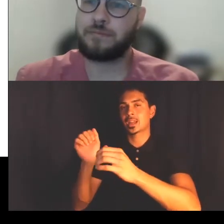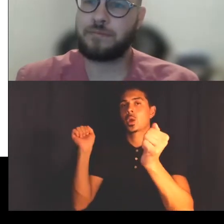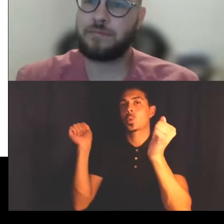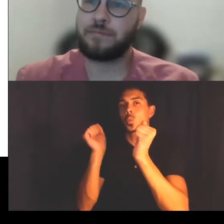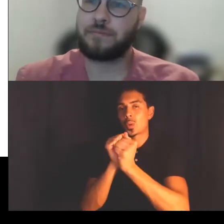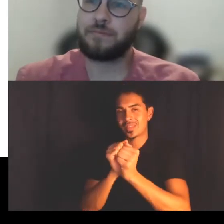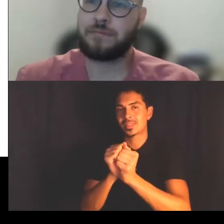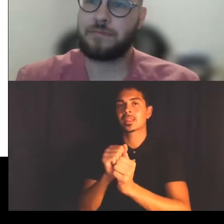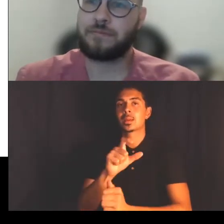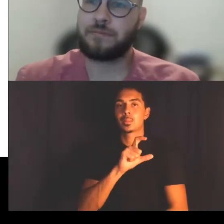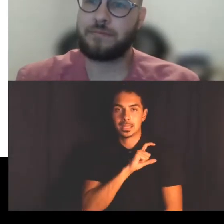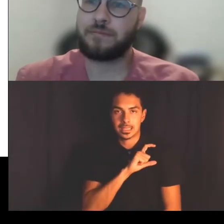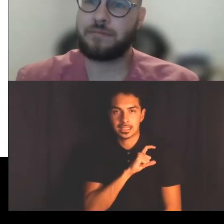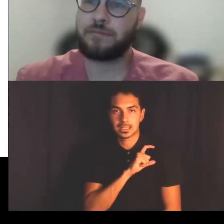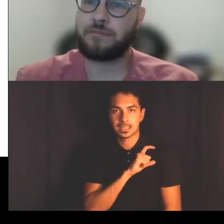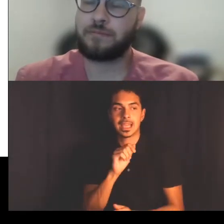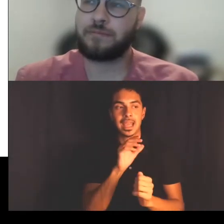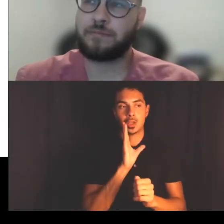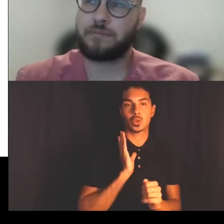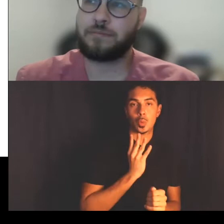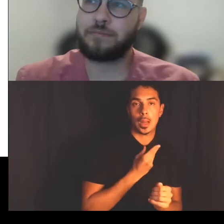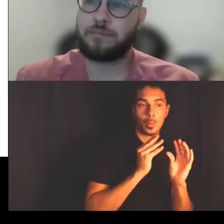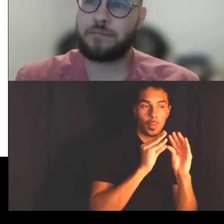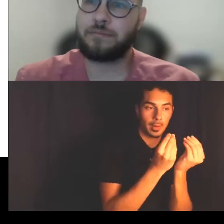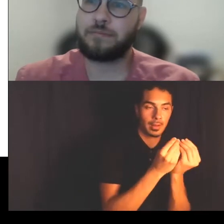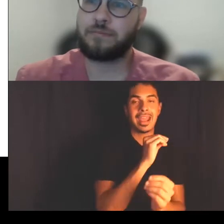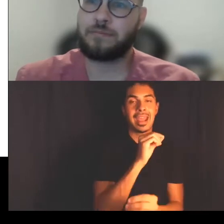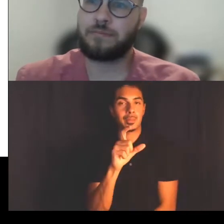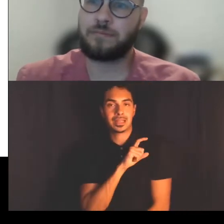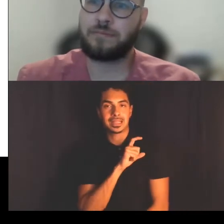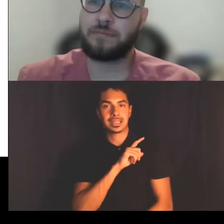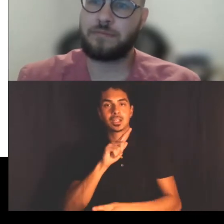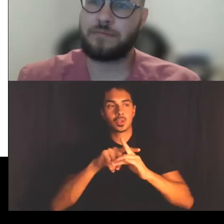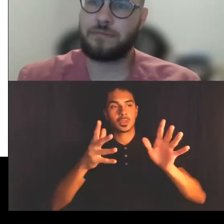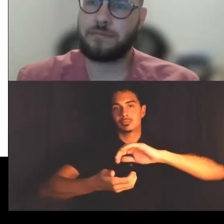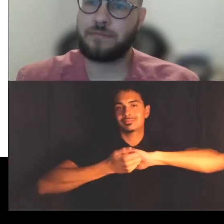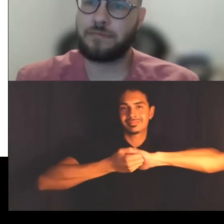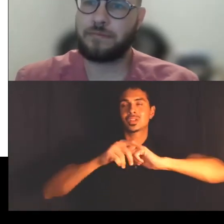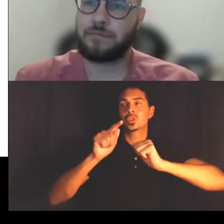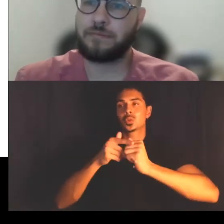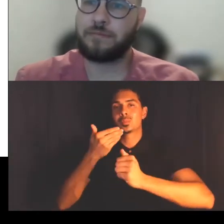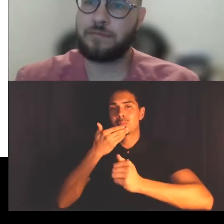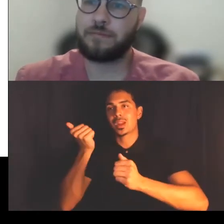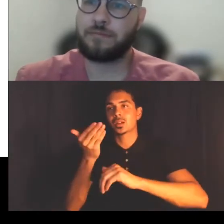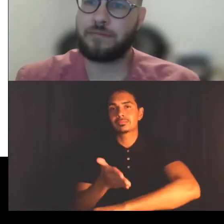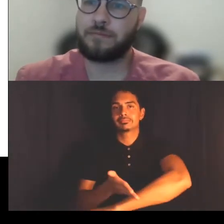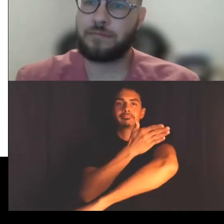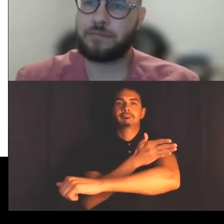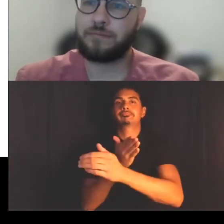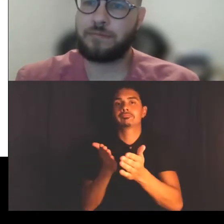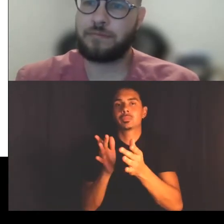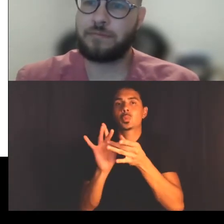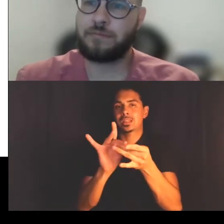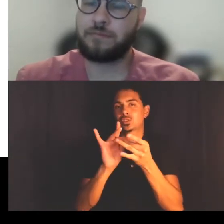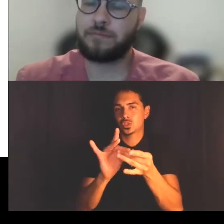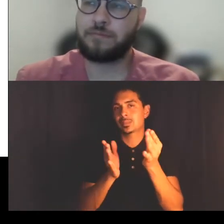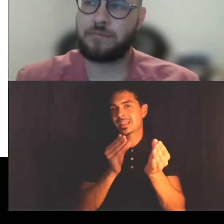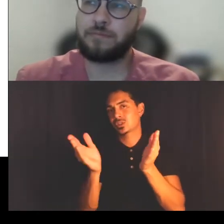trans organizations, to serve their community too, just kind of thinking about all of those things